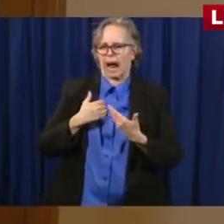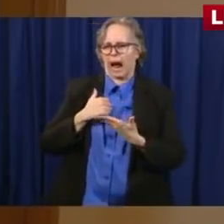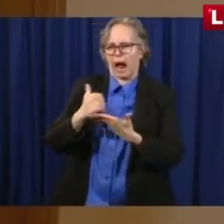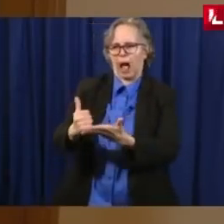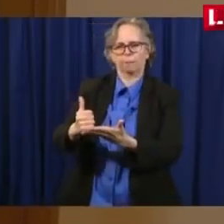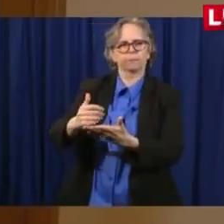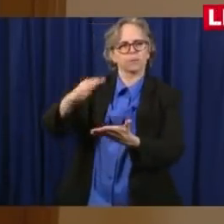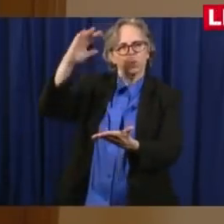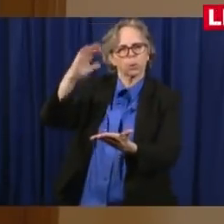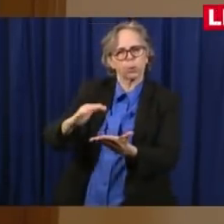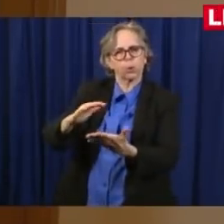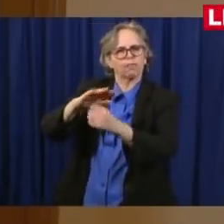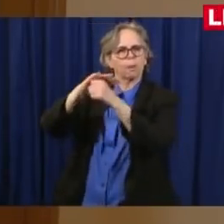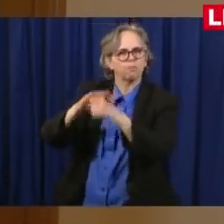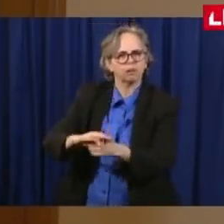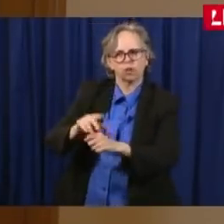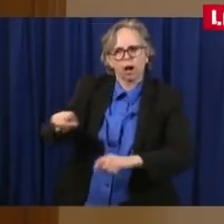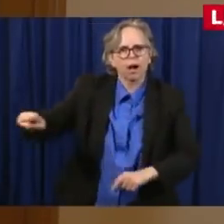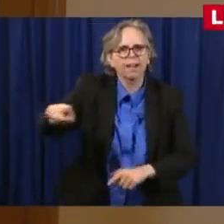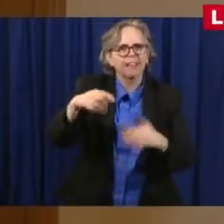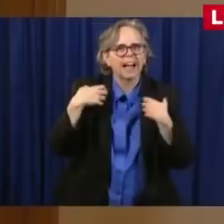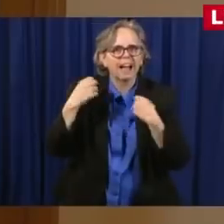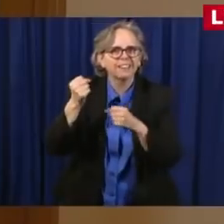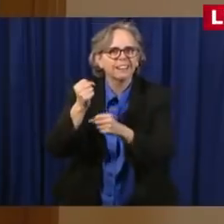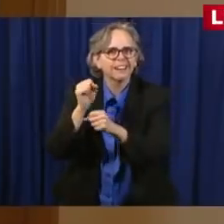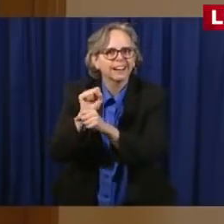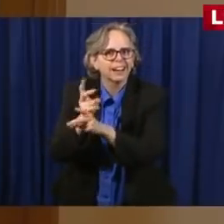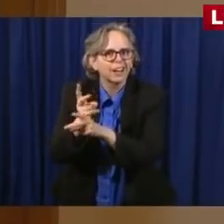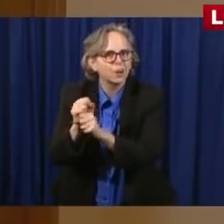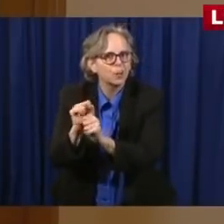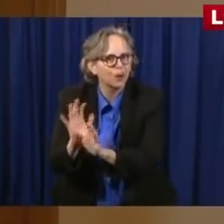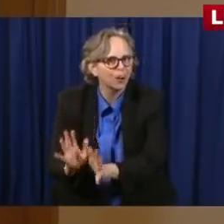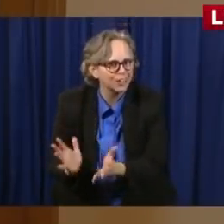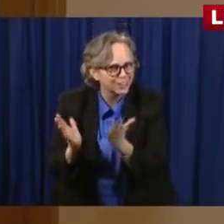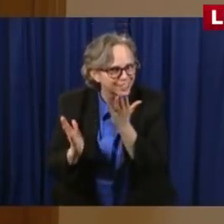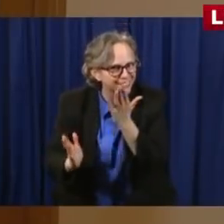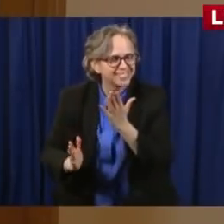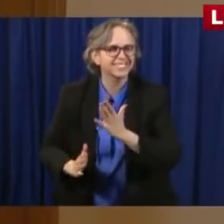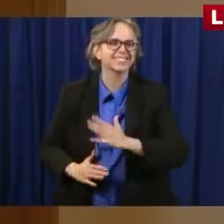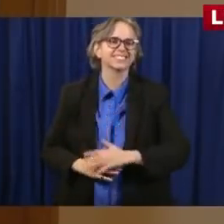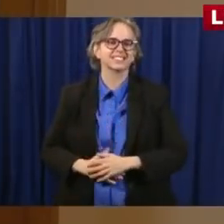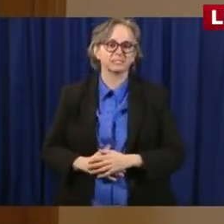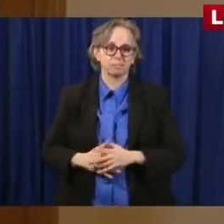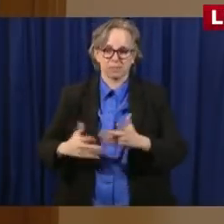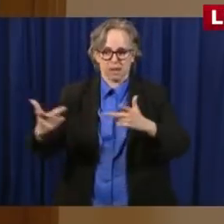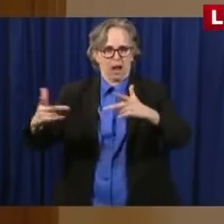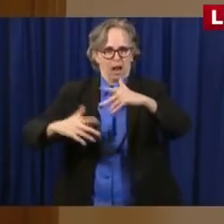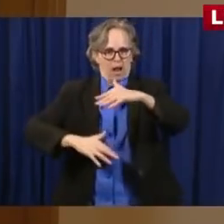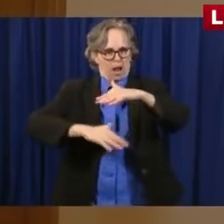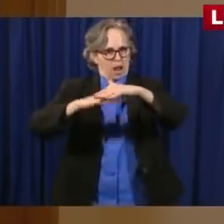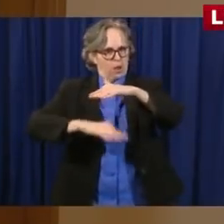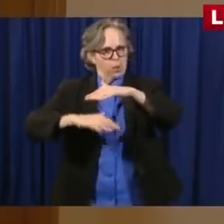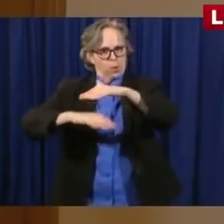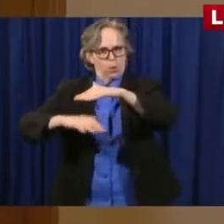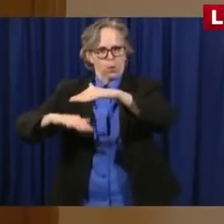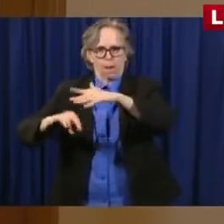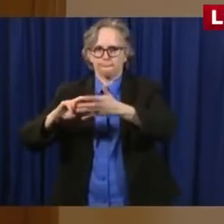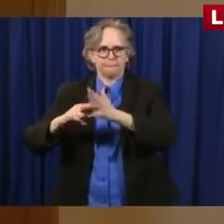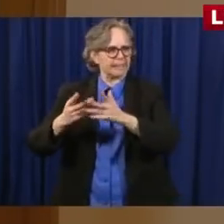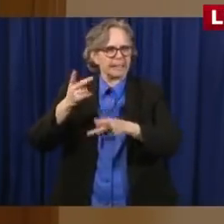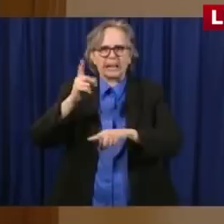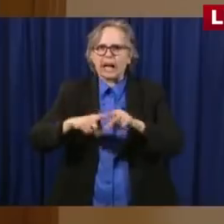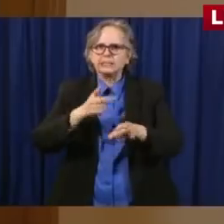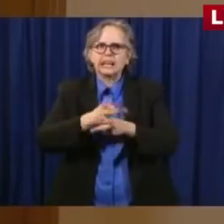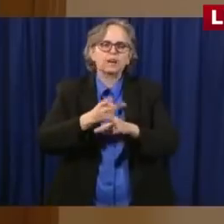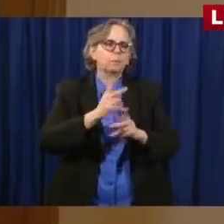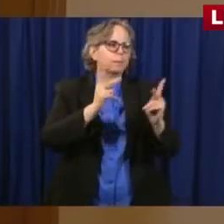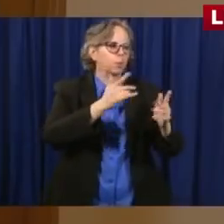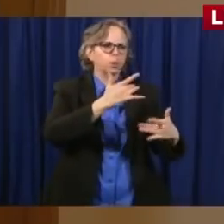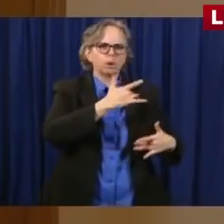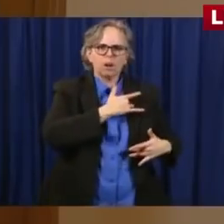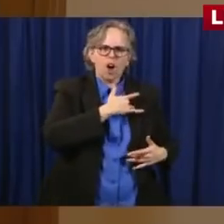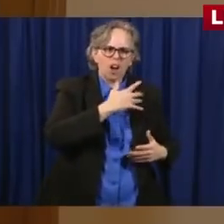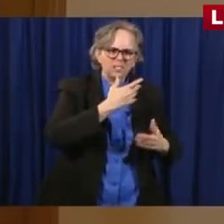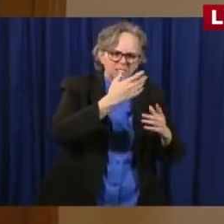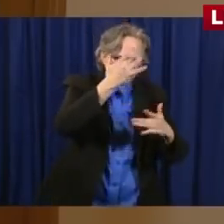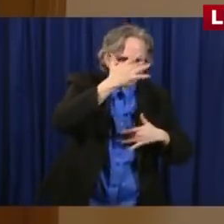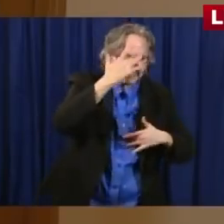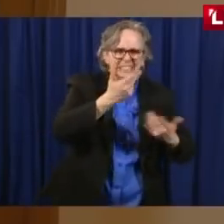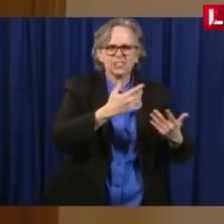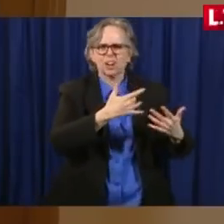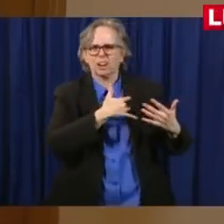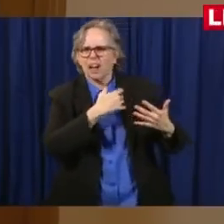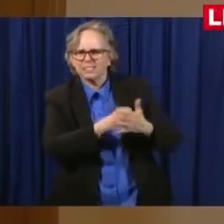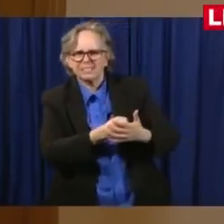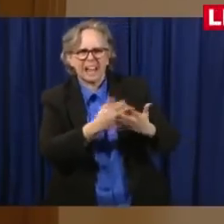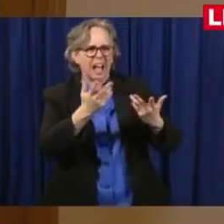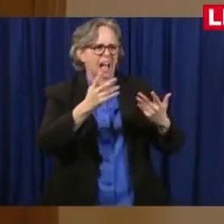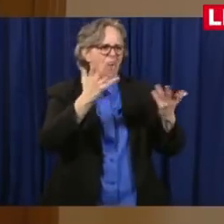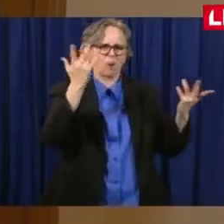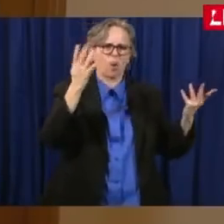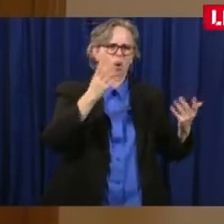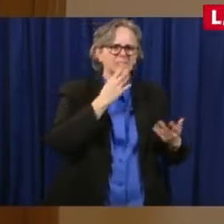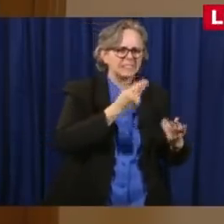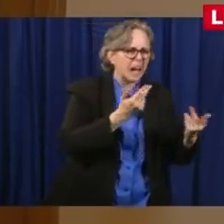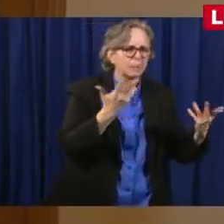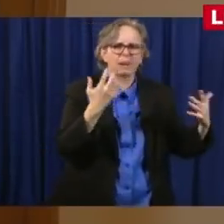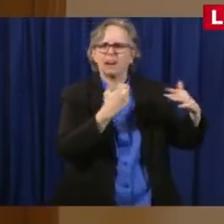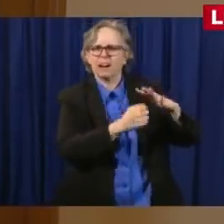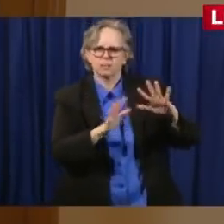THE ACTIONS YOU ARE TAKING, KEEPING THE PRESSURE OFF OUR HEALTH CARE SYSTEM ARE VITAL.